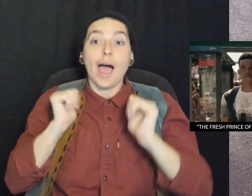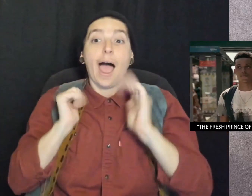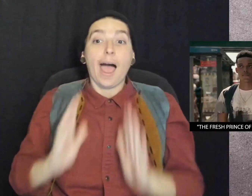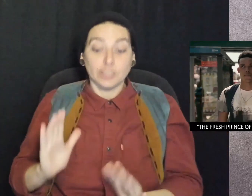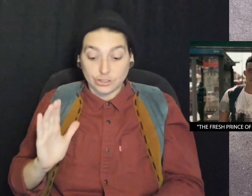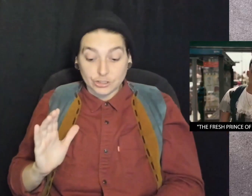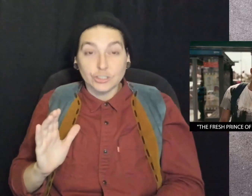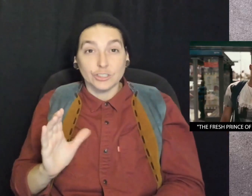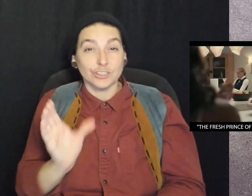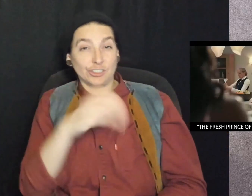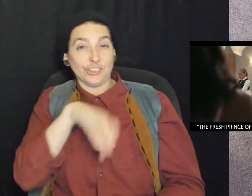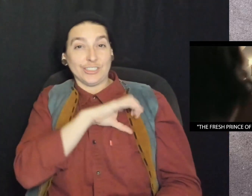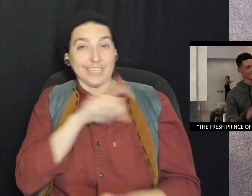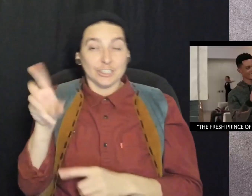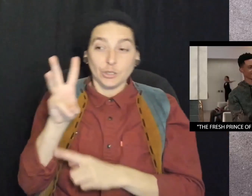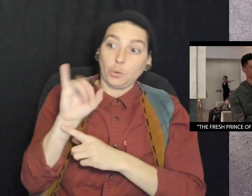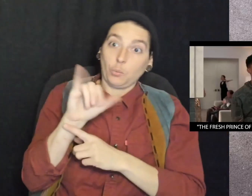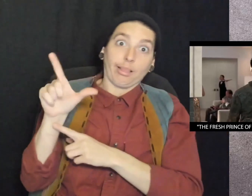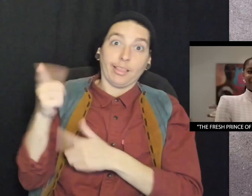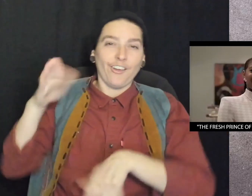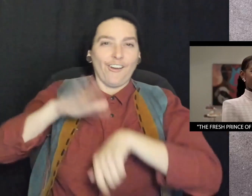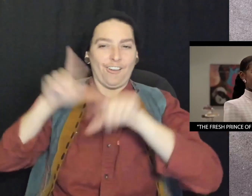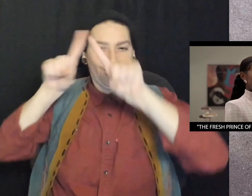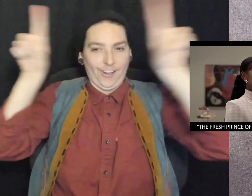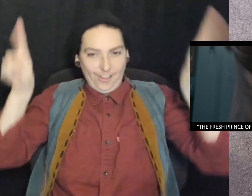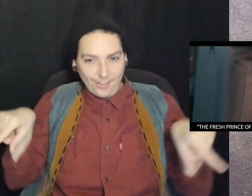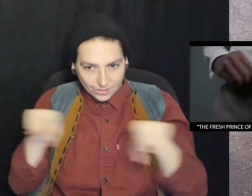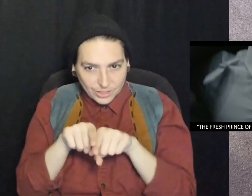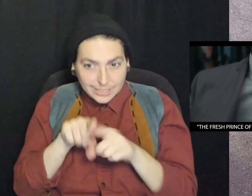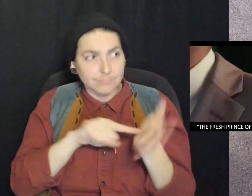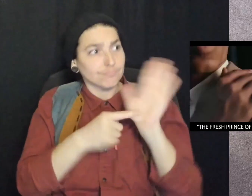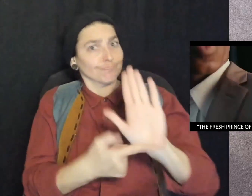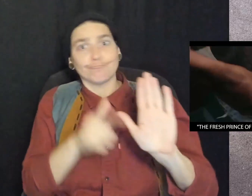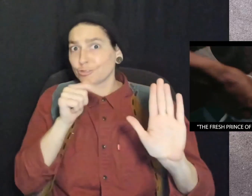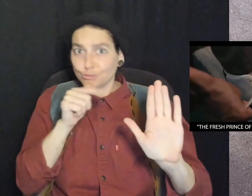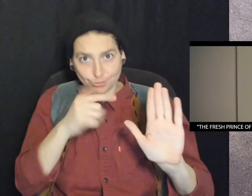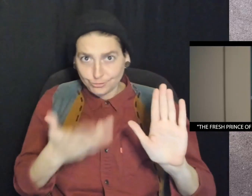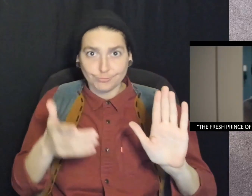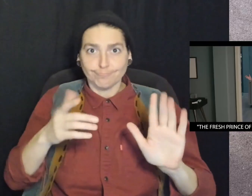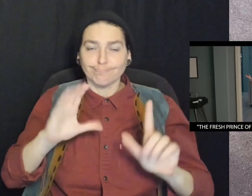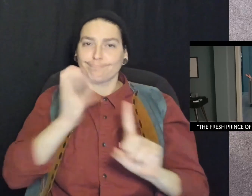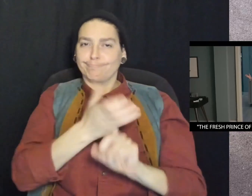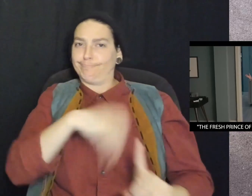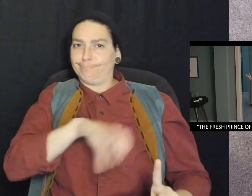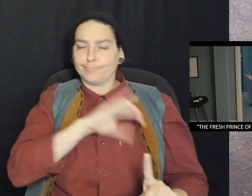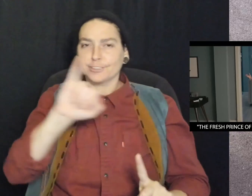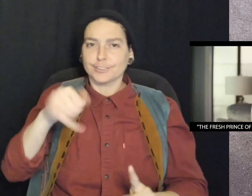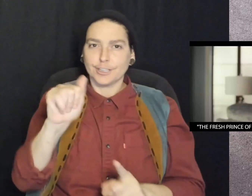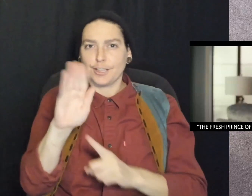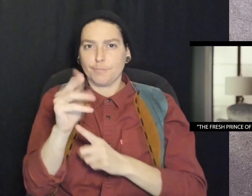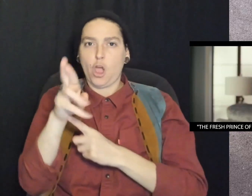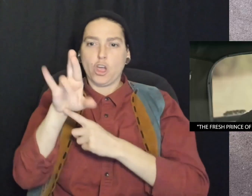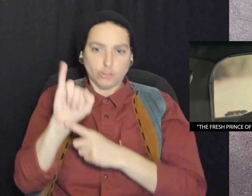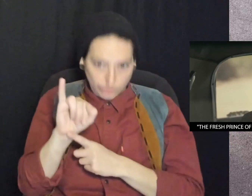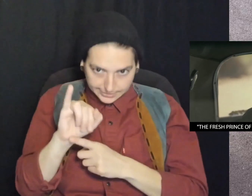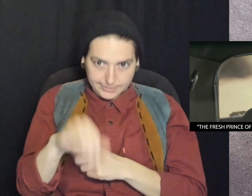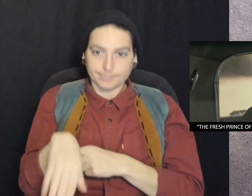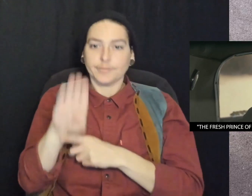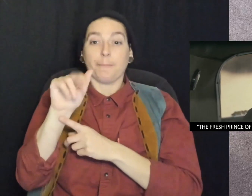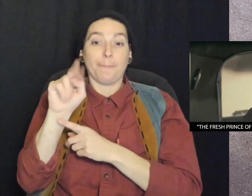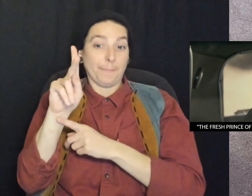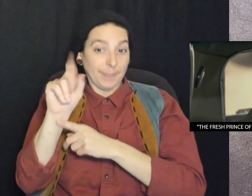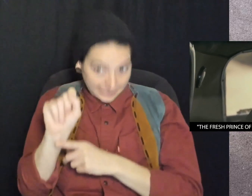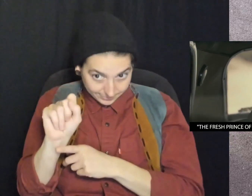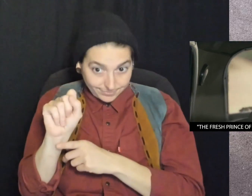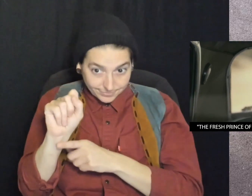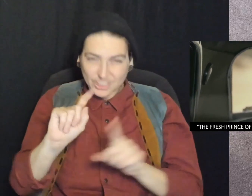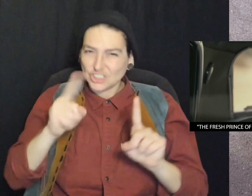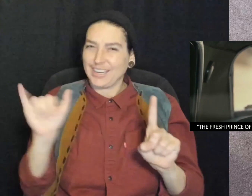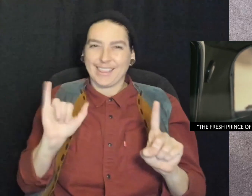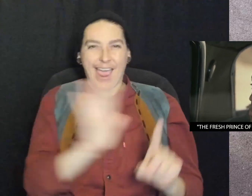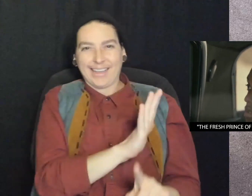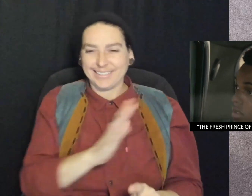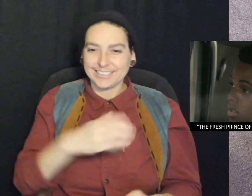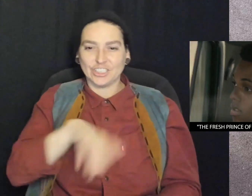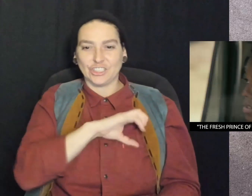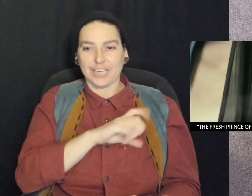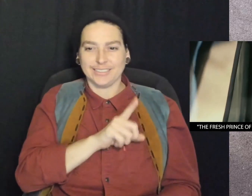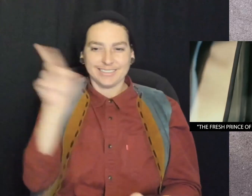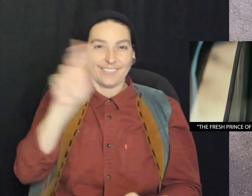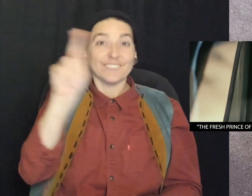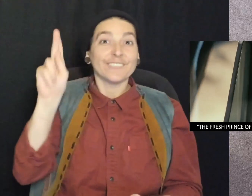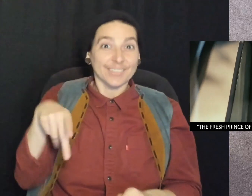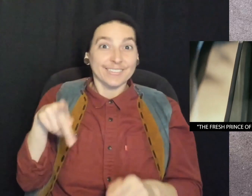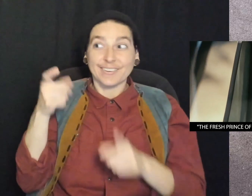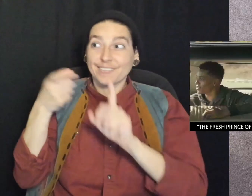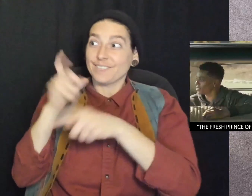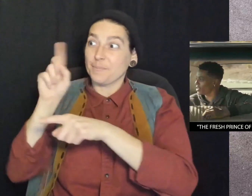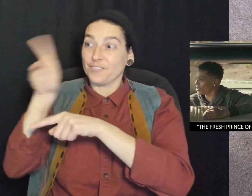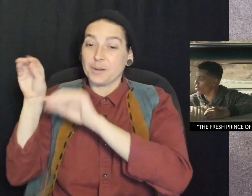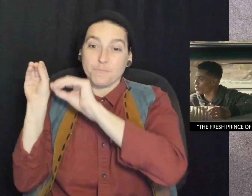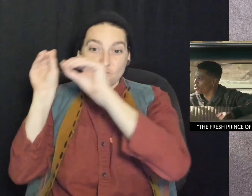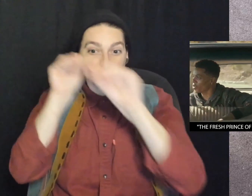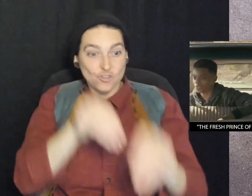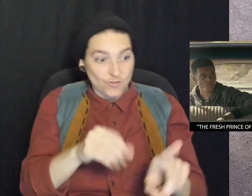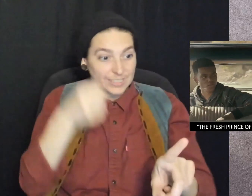and dramatic twist the character Will is the on-screen debut of new actor Jabari Banks who